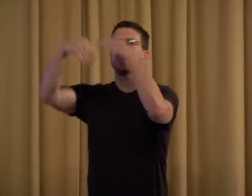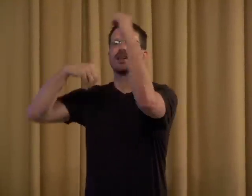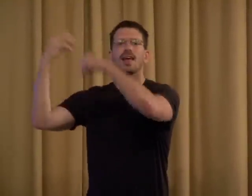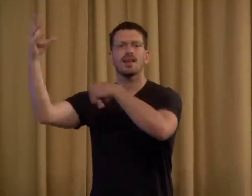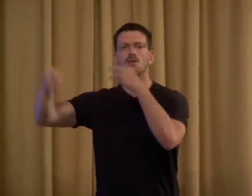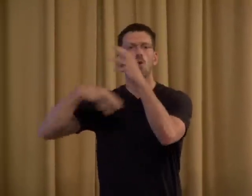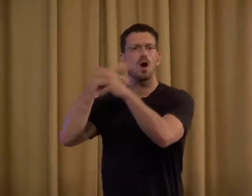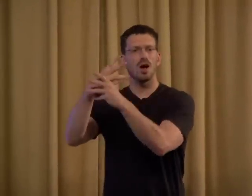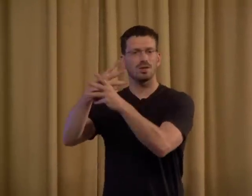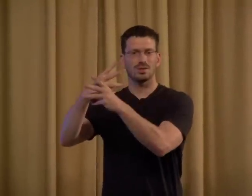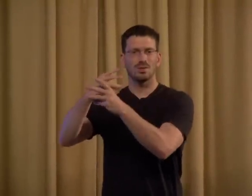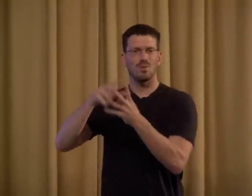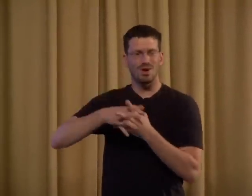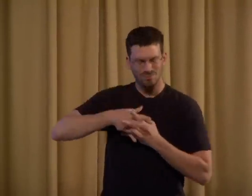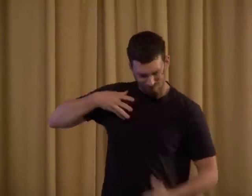It just goes to show, if you try to get happiness through obtaining the things of this world while you are disconnected from it...nothing will ever be enough.